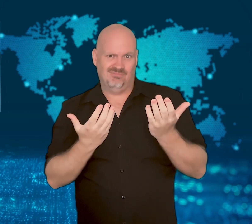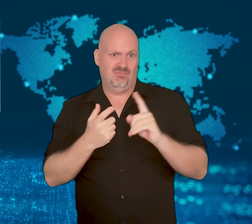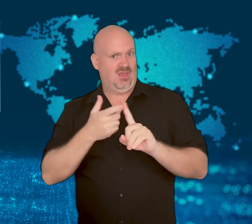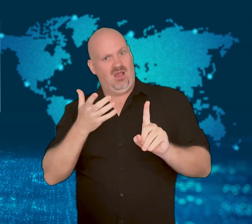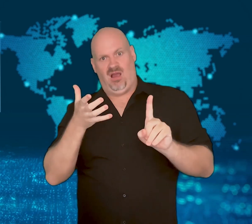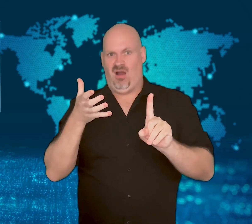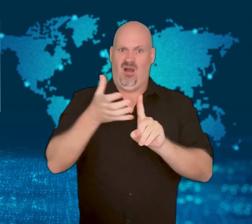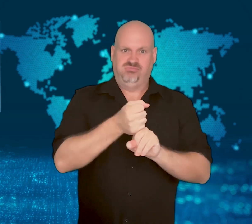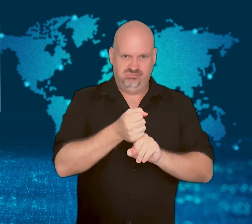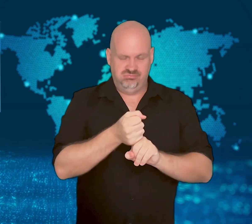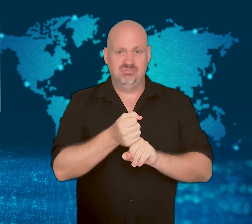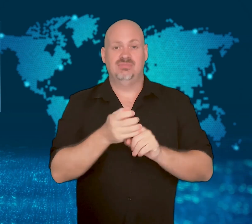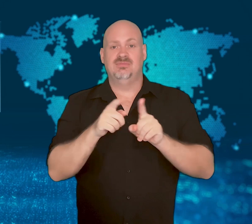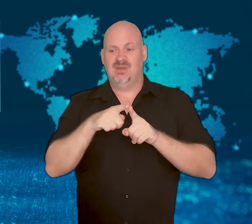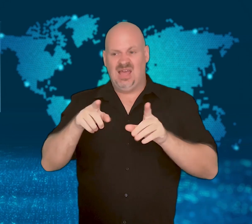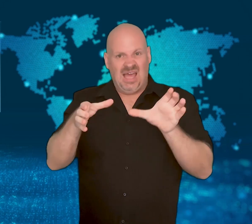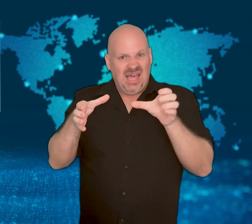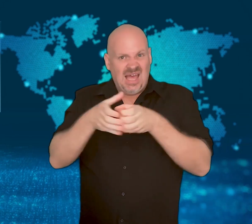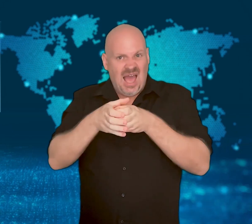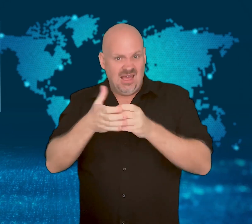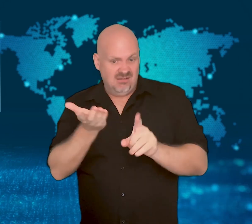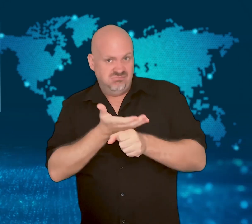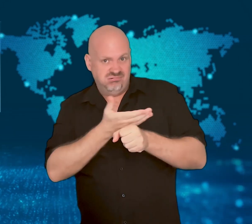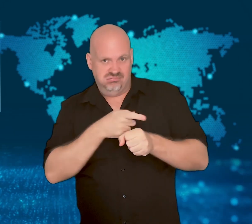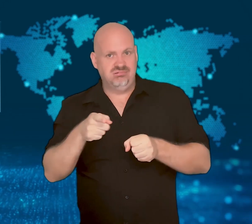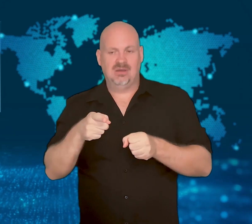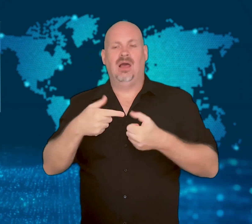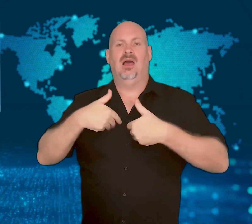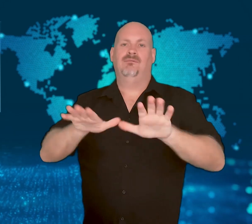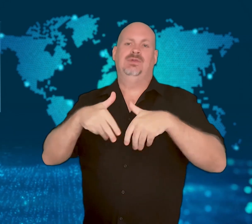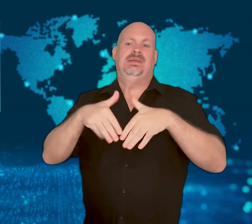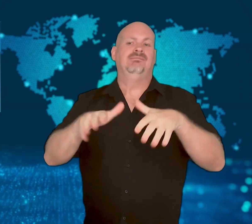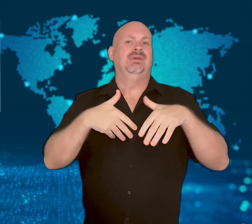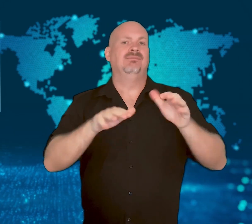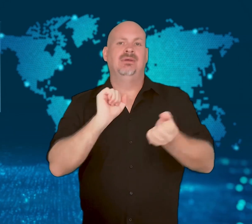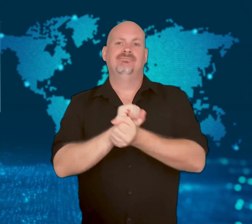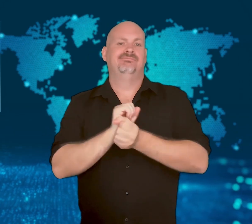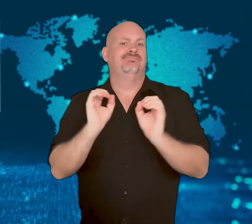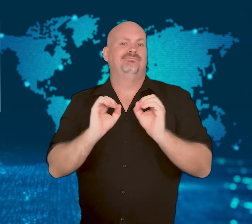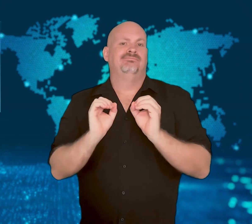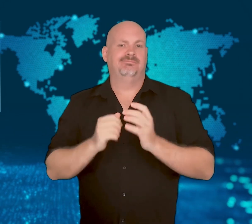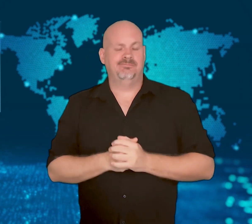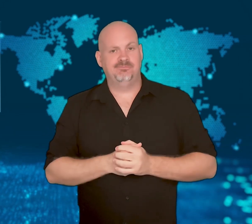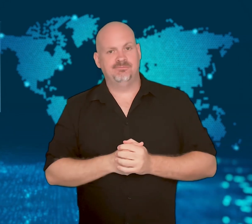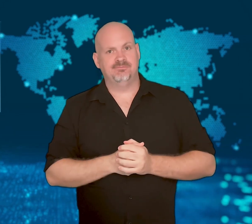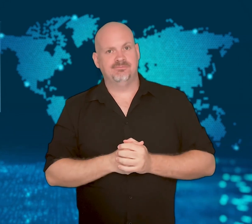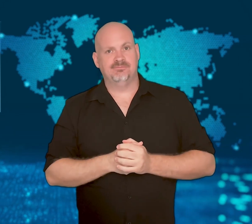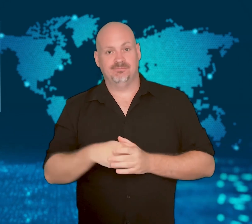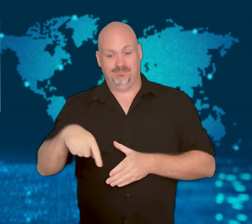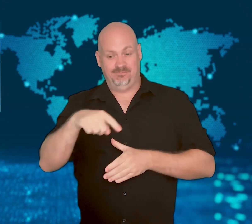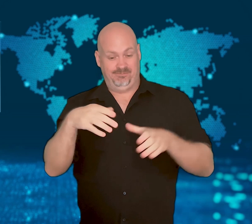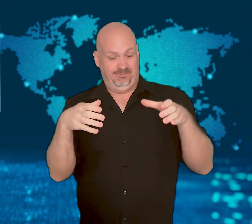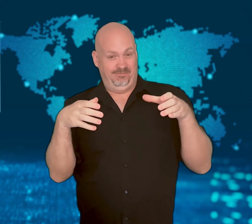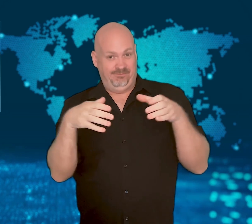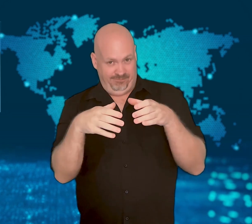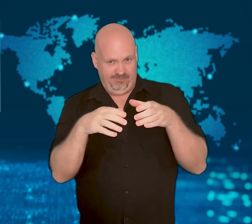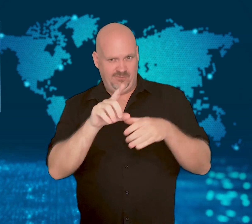arrested improperly, and most of the gang members were set free.